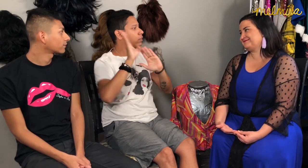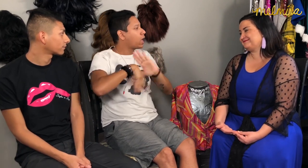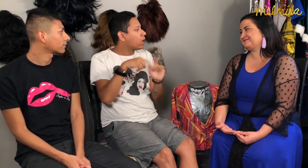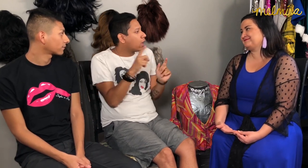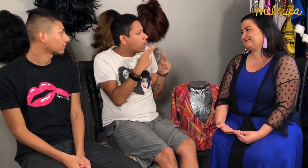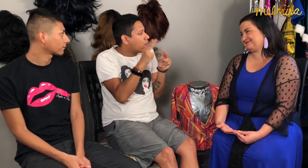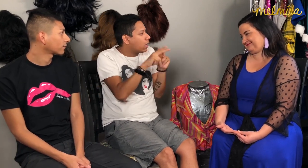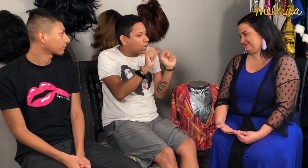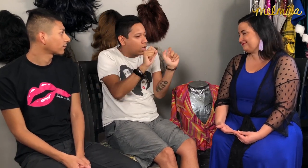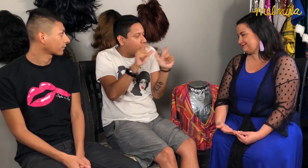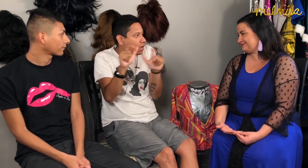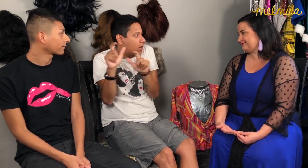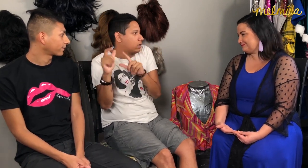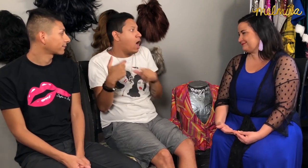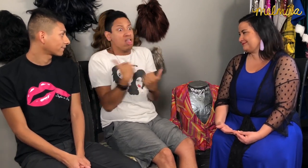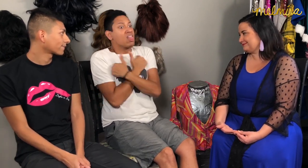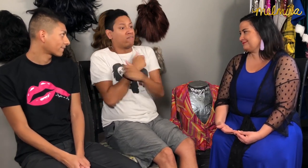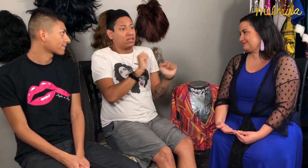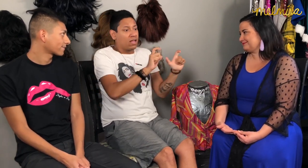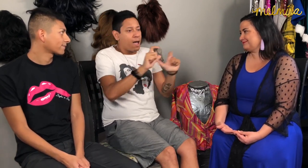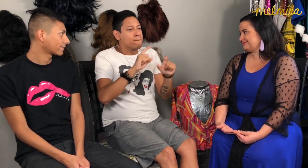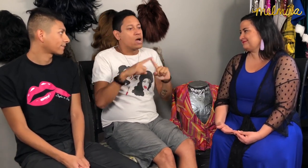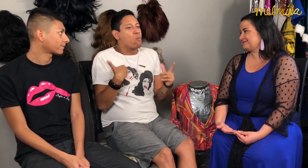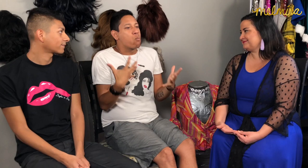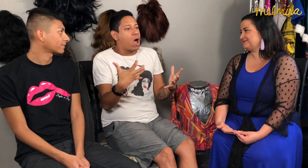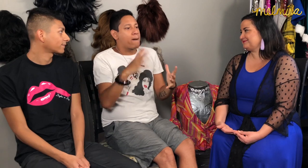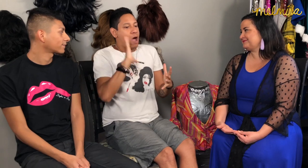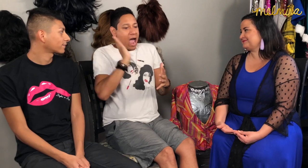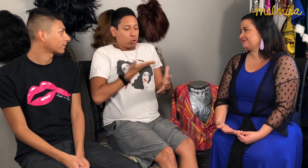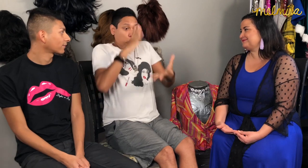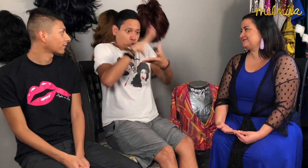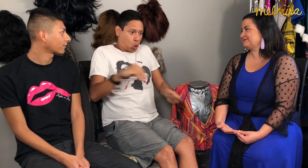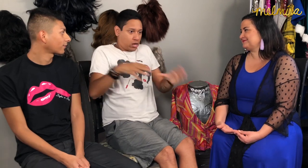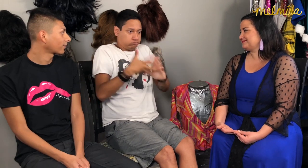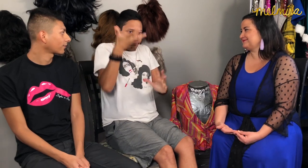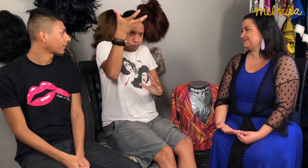with the public, turning this into a feature length movie. One hour and a half.